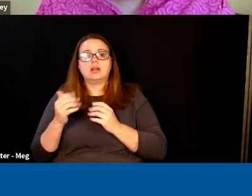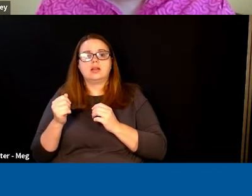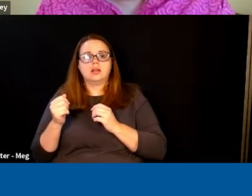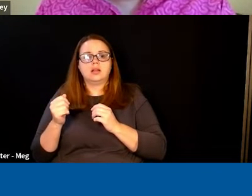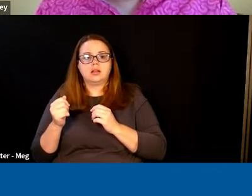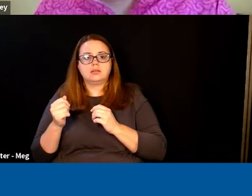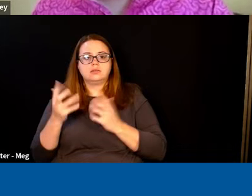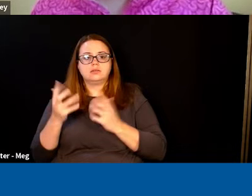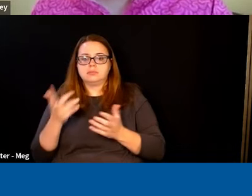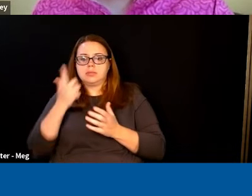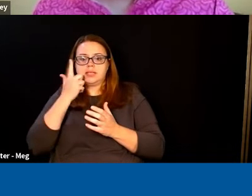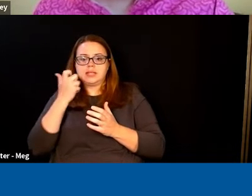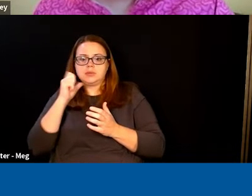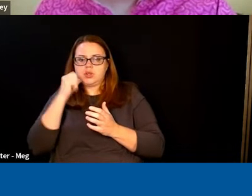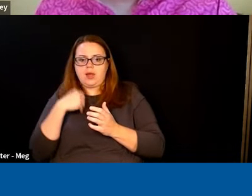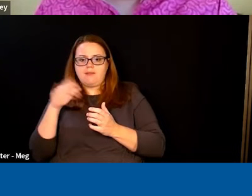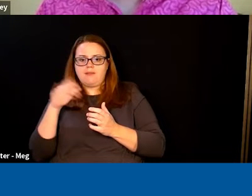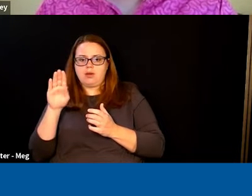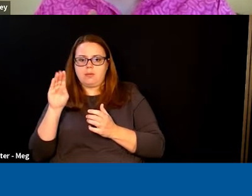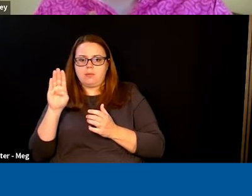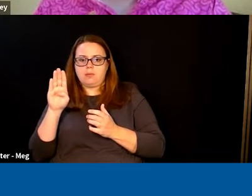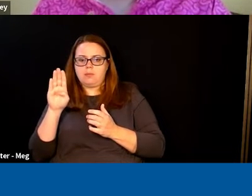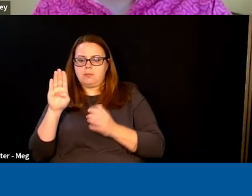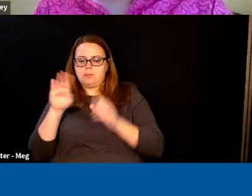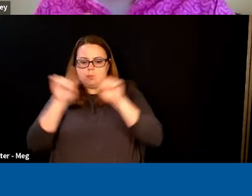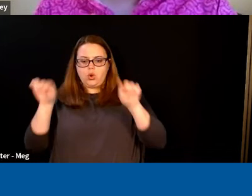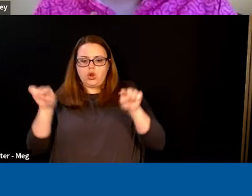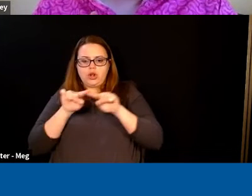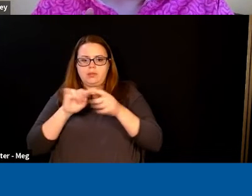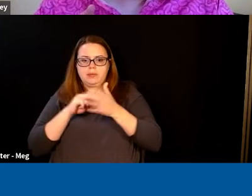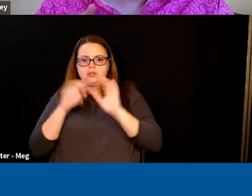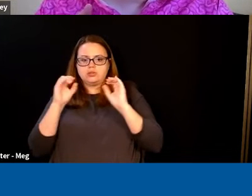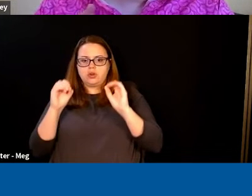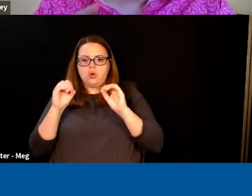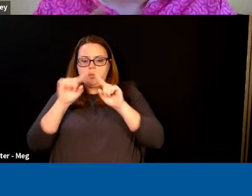so because we don't have a border, there is no border for forced colors mode to render it.